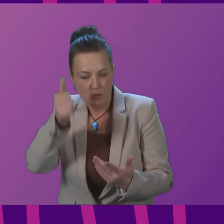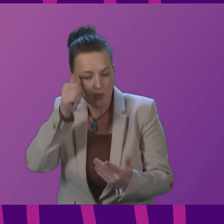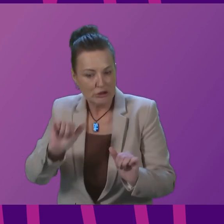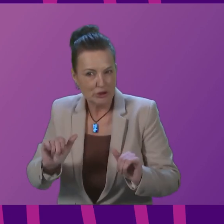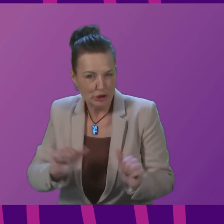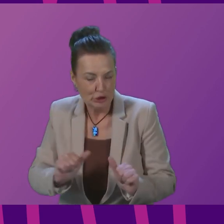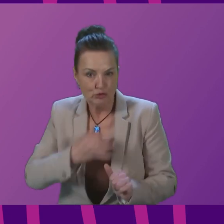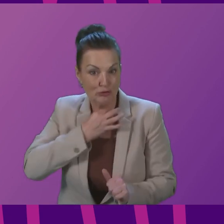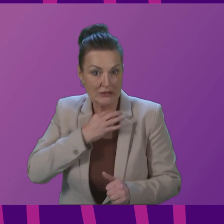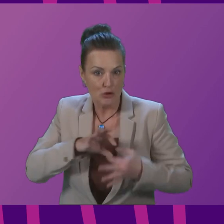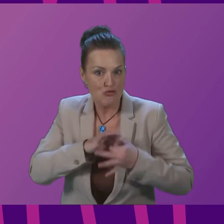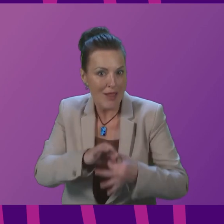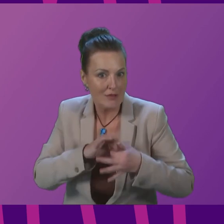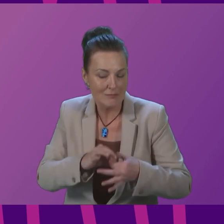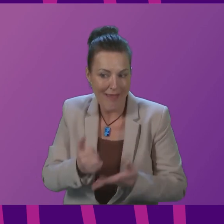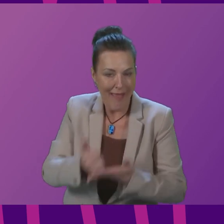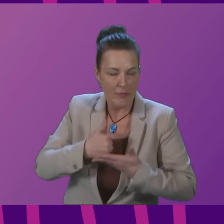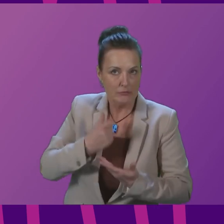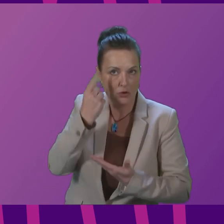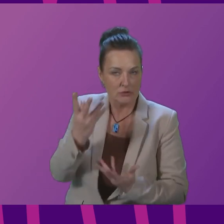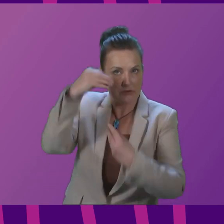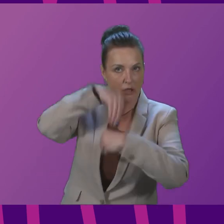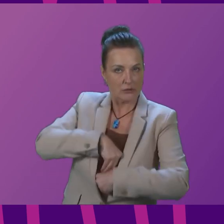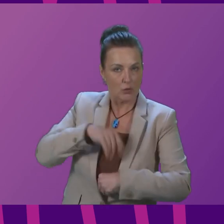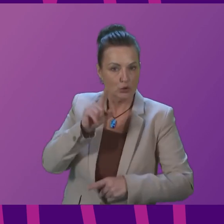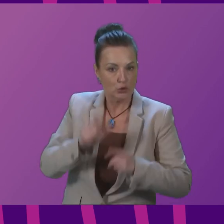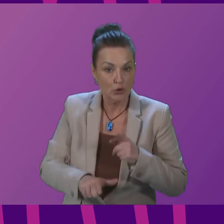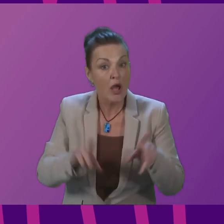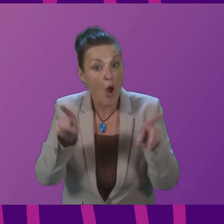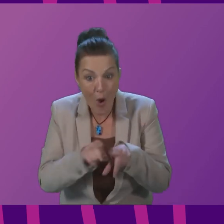The scheme also allows Police Scotland to tell people that they may be at risk.